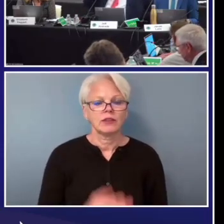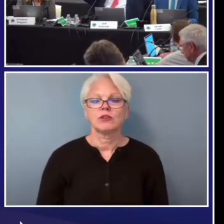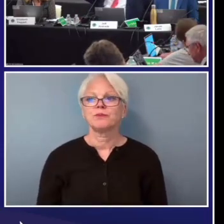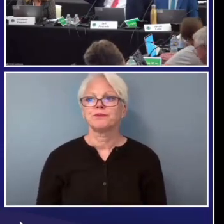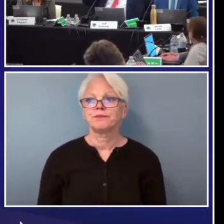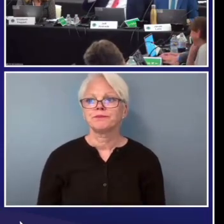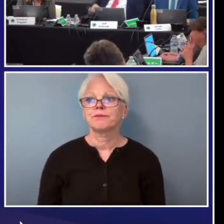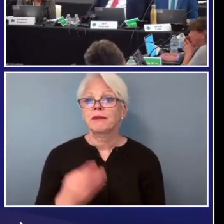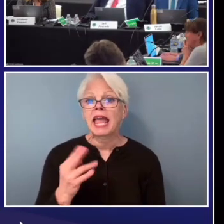Heather, I'm going to give you the floor.